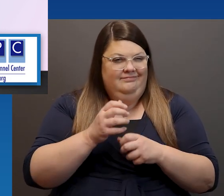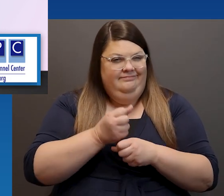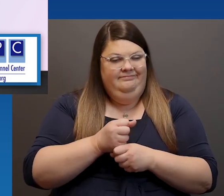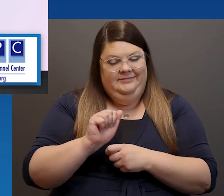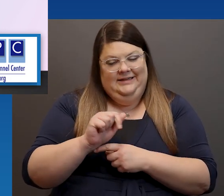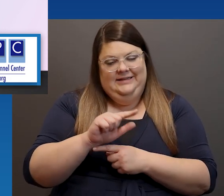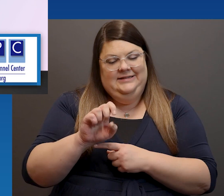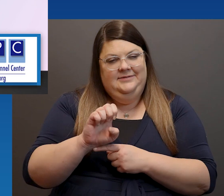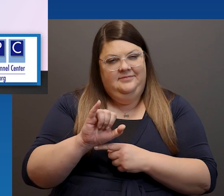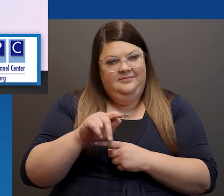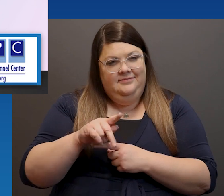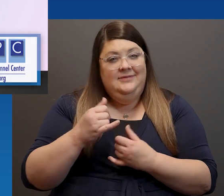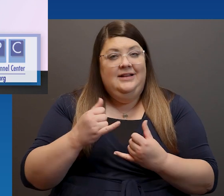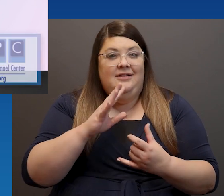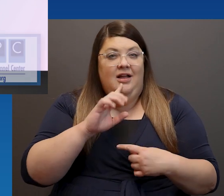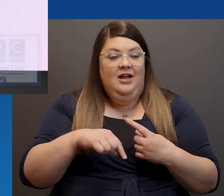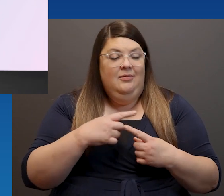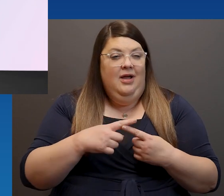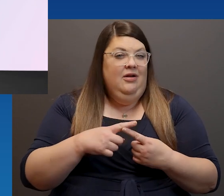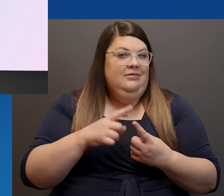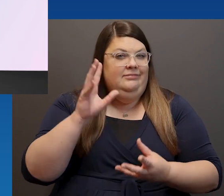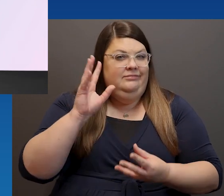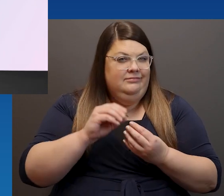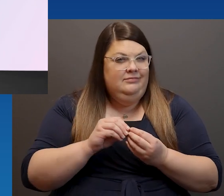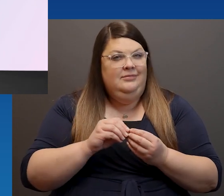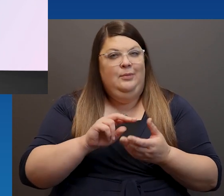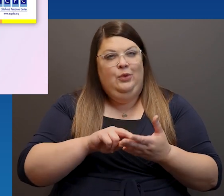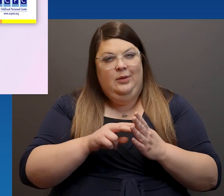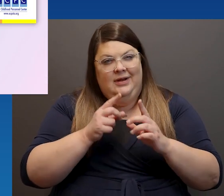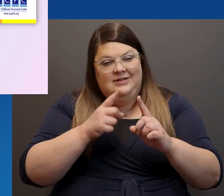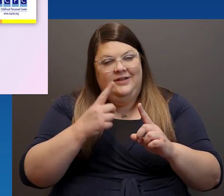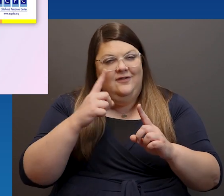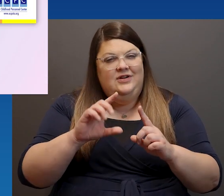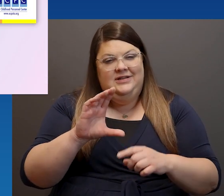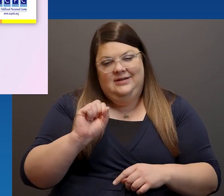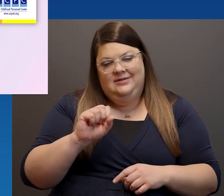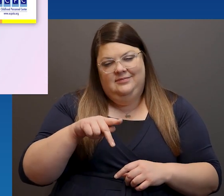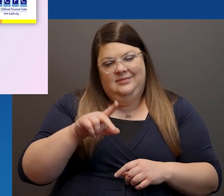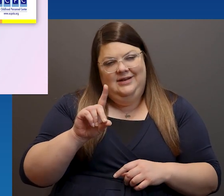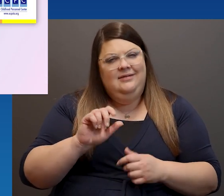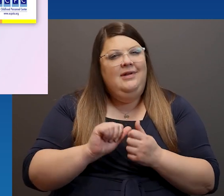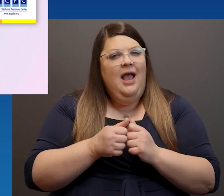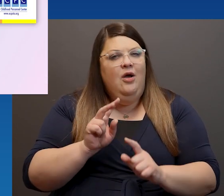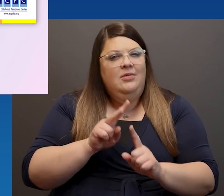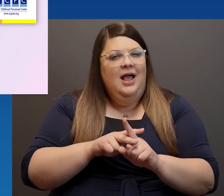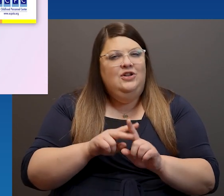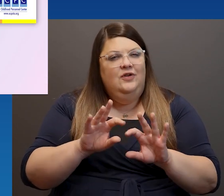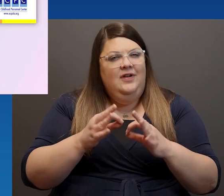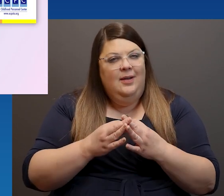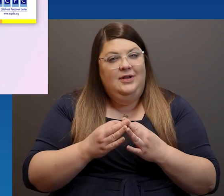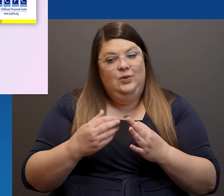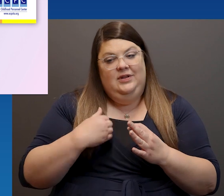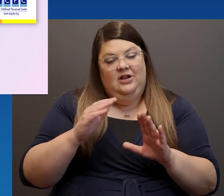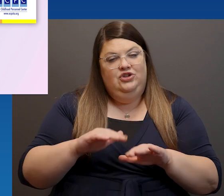of the Comprehensive System of Personnel Development for CSPD and how this applies to families of young children with disabilities.